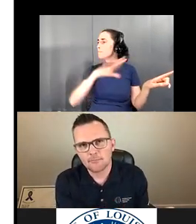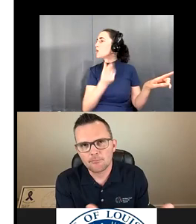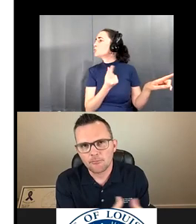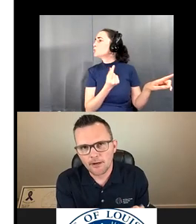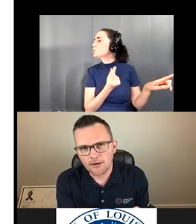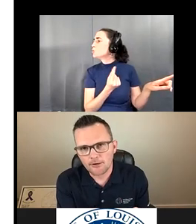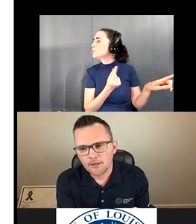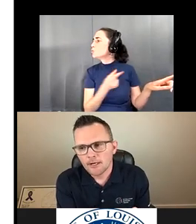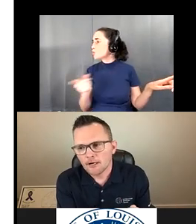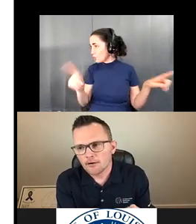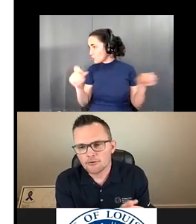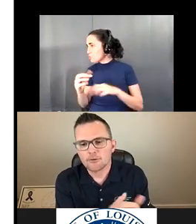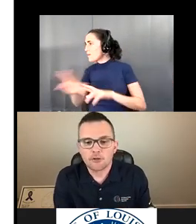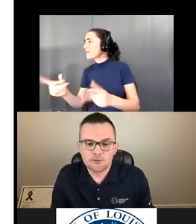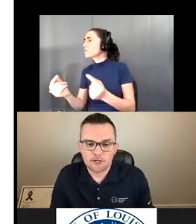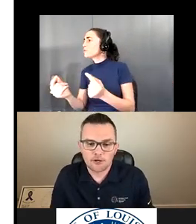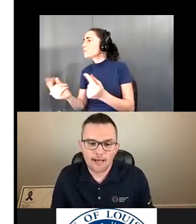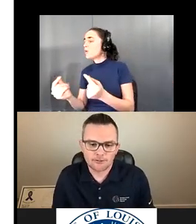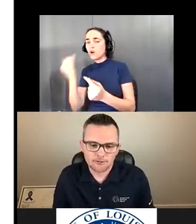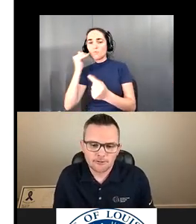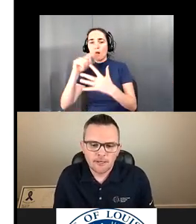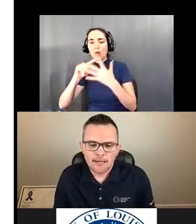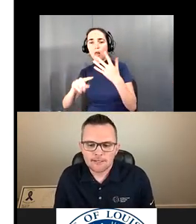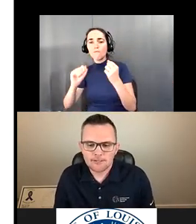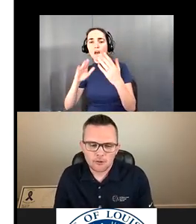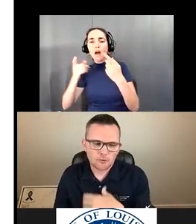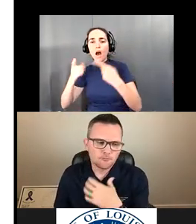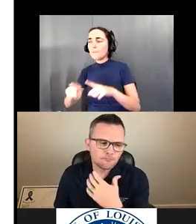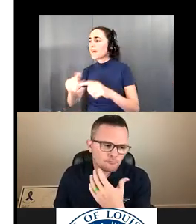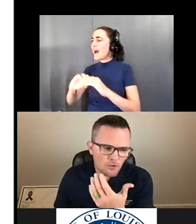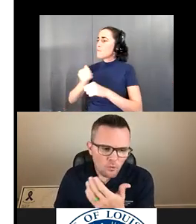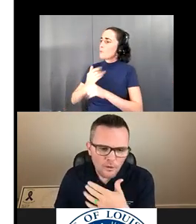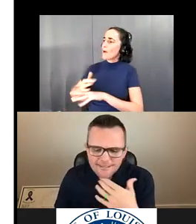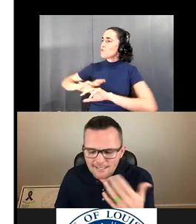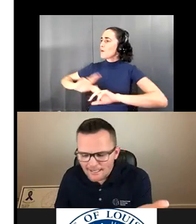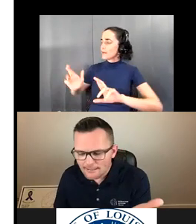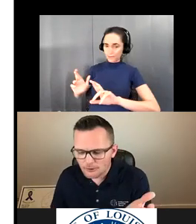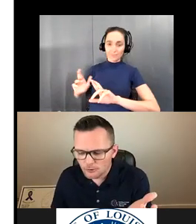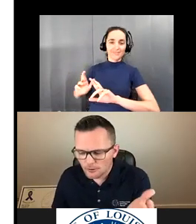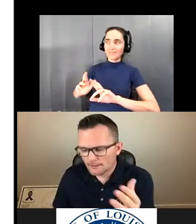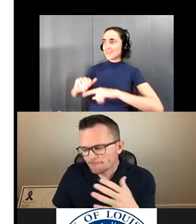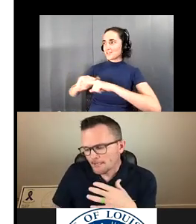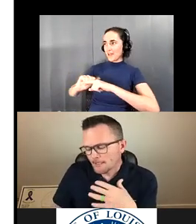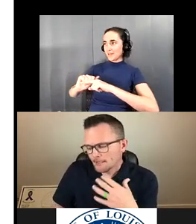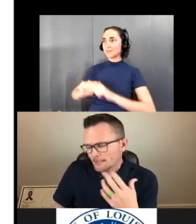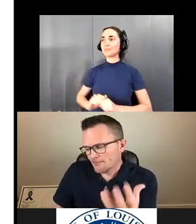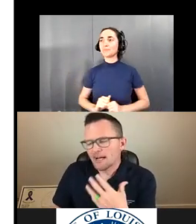of be prepared for some of those interactions. 15:36:09 And so we decided to kind of have